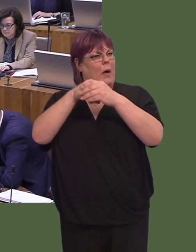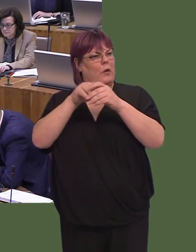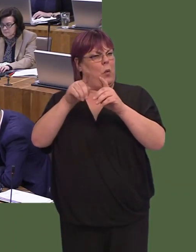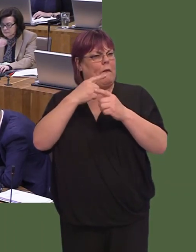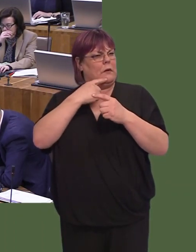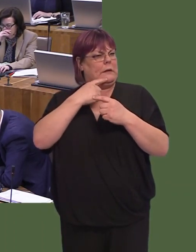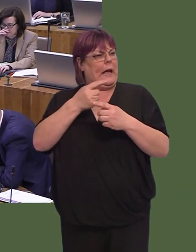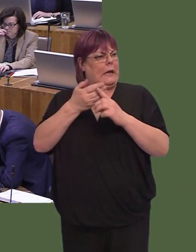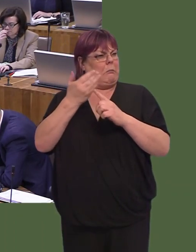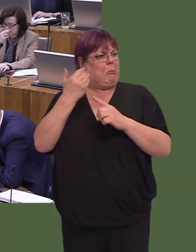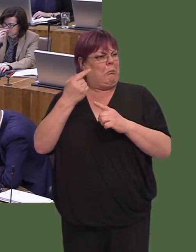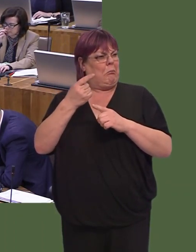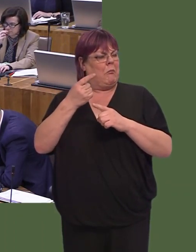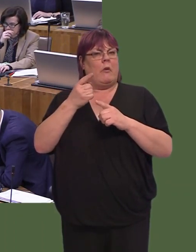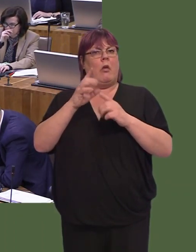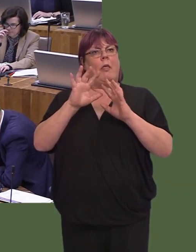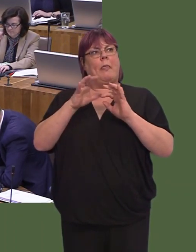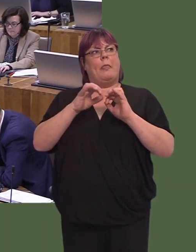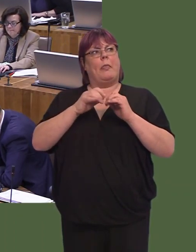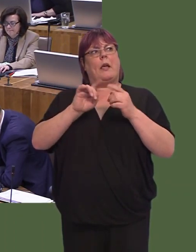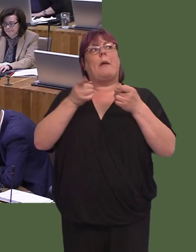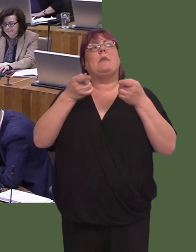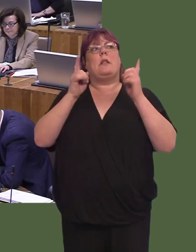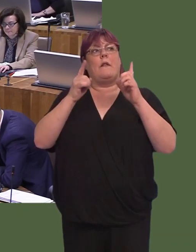The Cabinet Secretary's indicating to me that it will be part of the consideration, but,